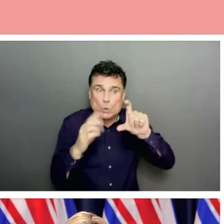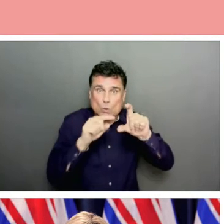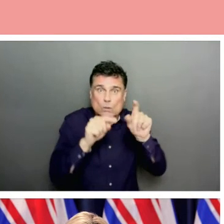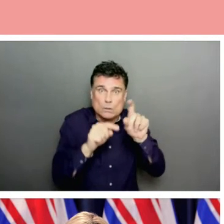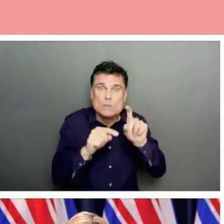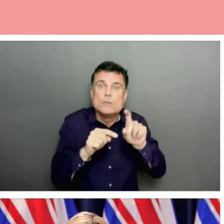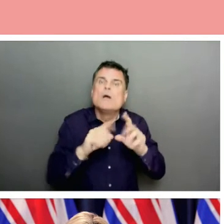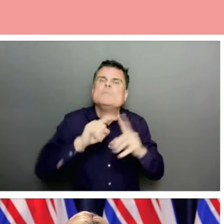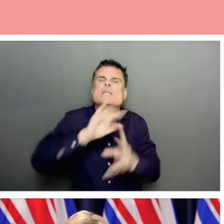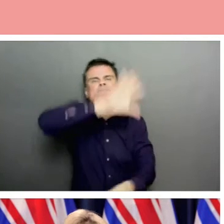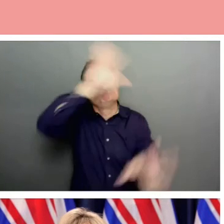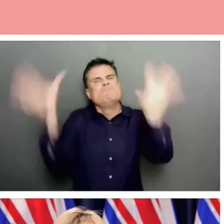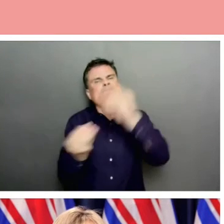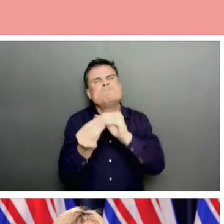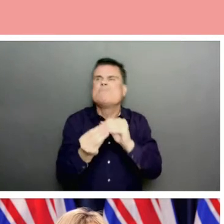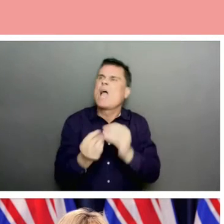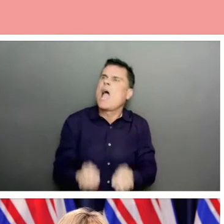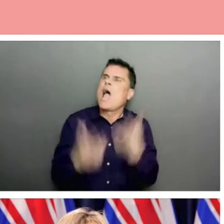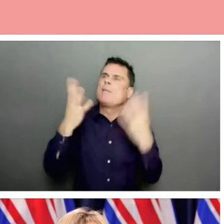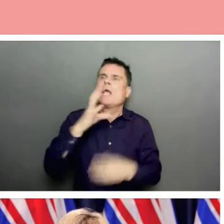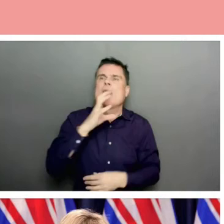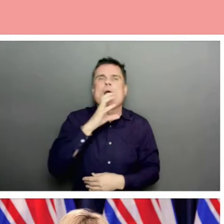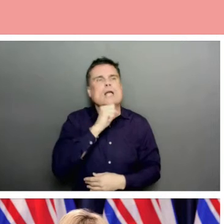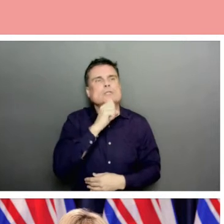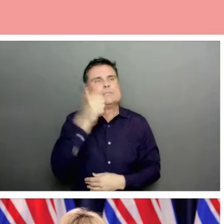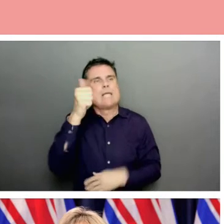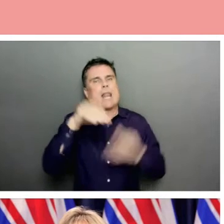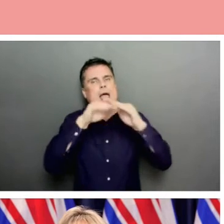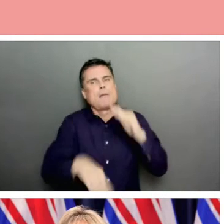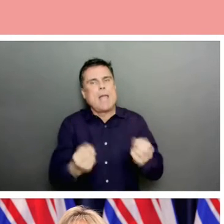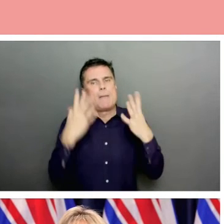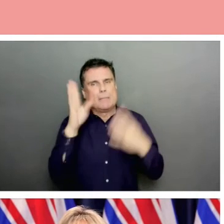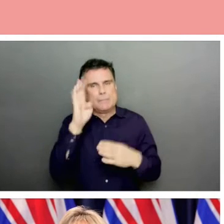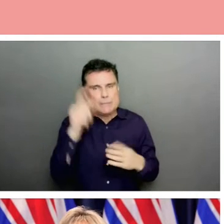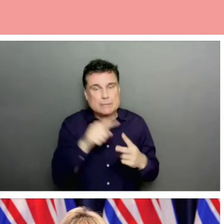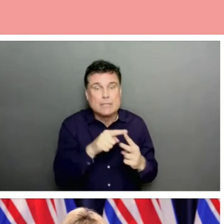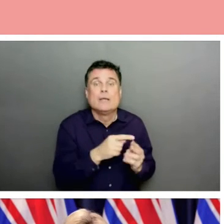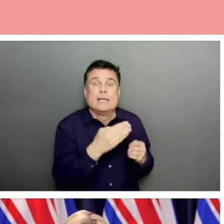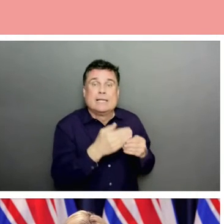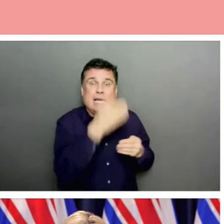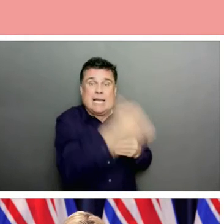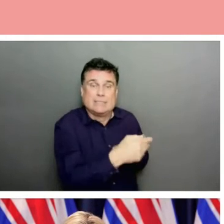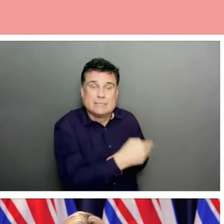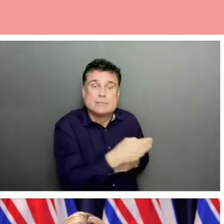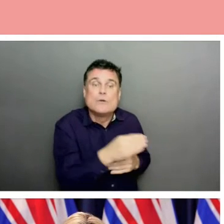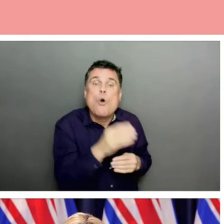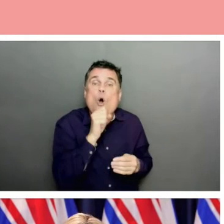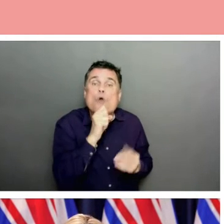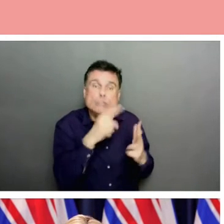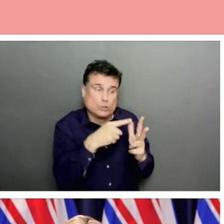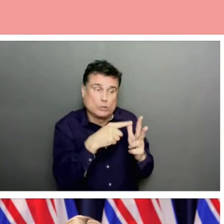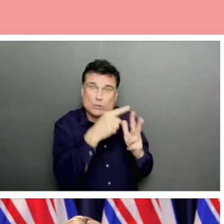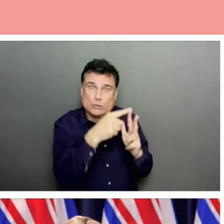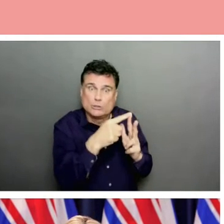have COVID or been diagnosed with COVID. We can see it's about has the population rate.